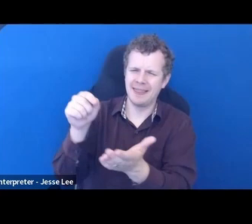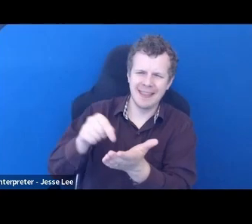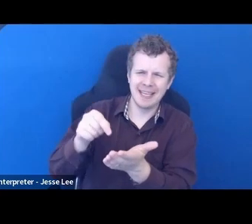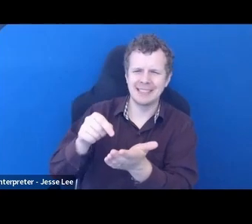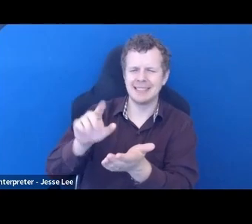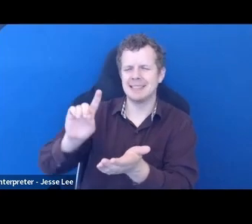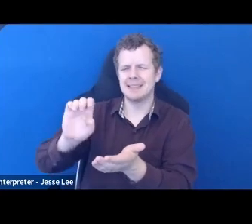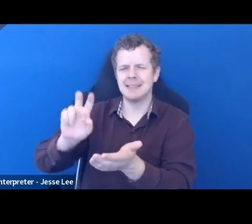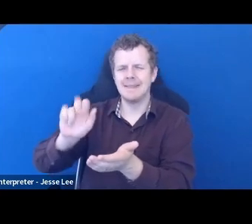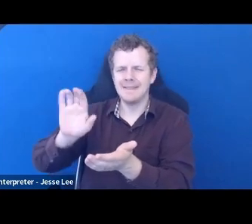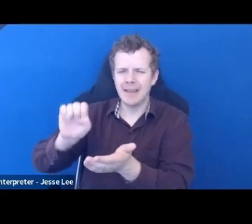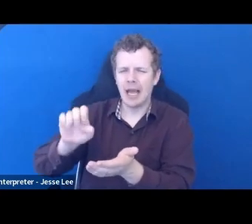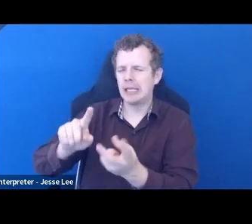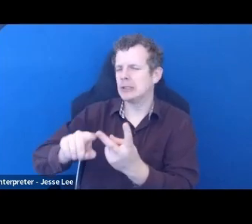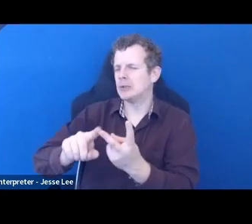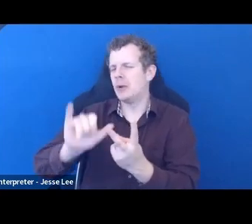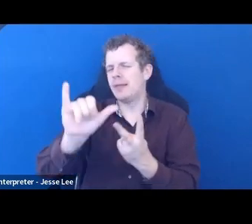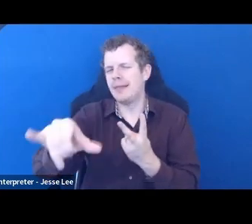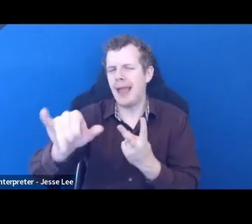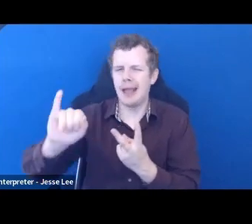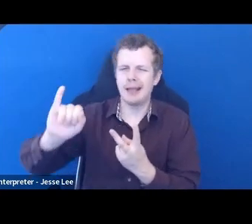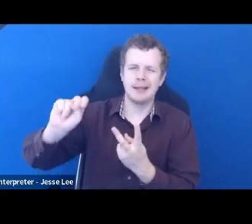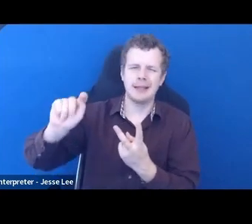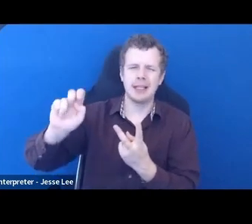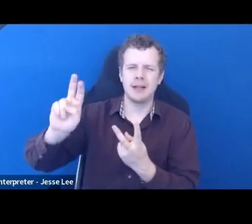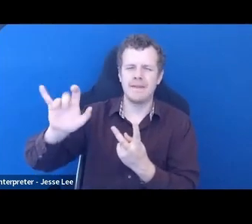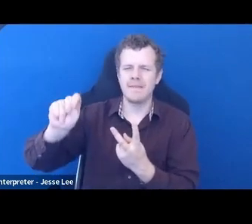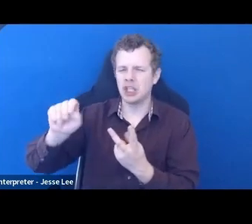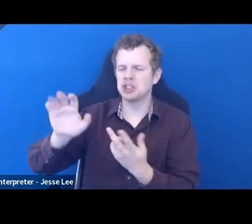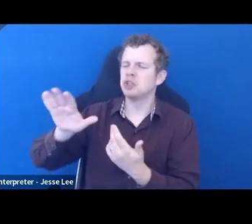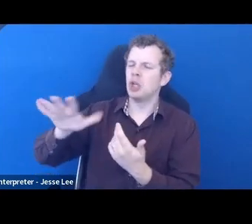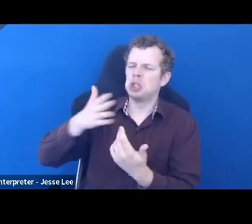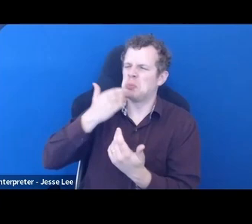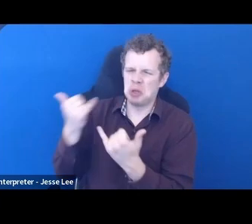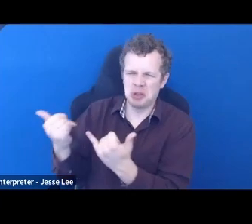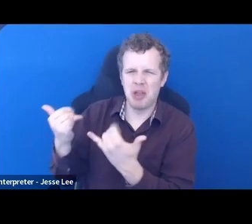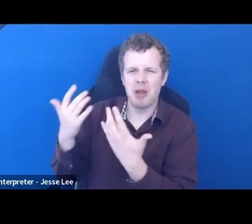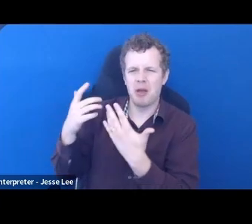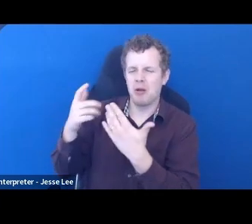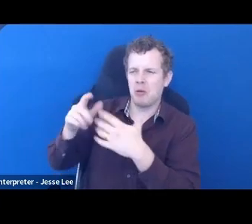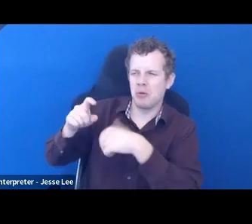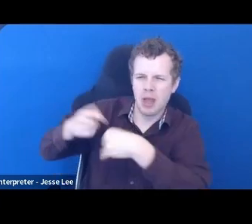And I know that they're going to do great if we start it now. Versus later.